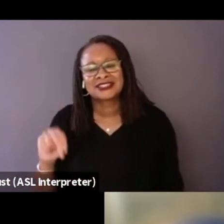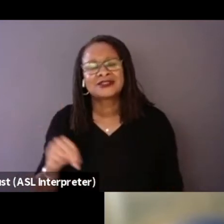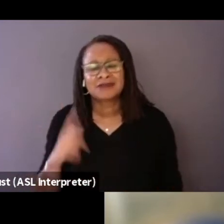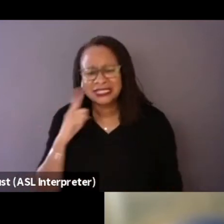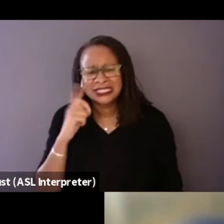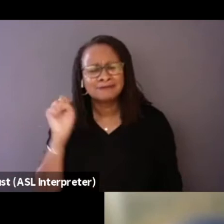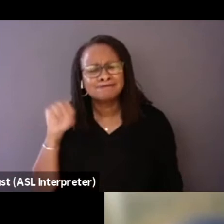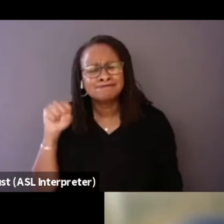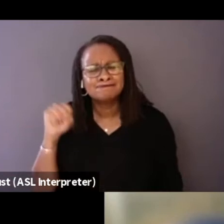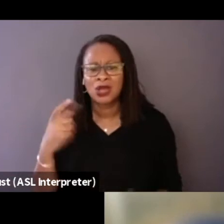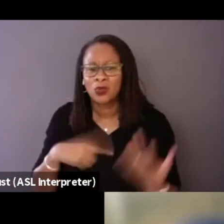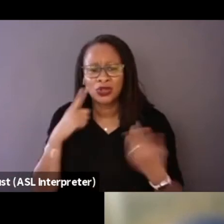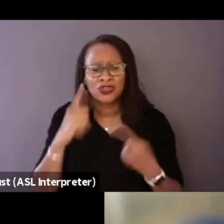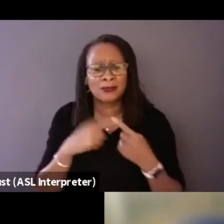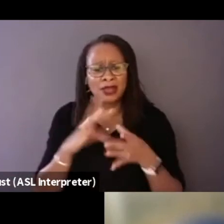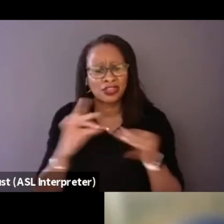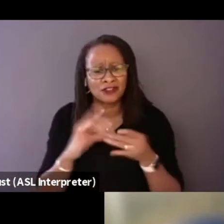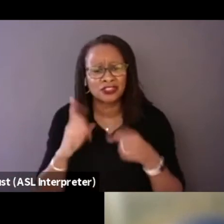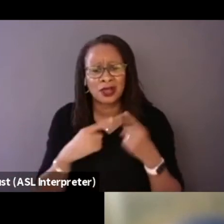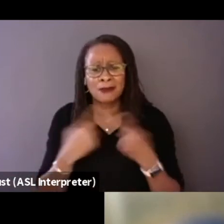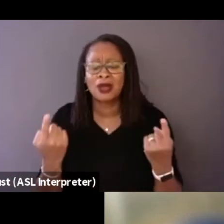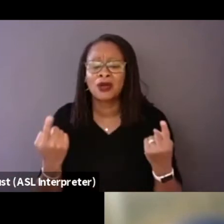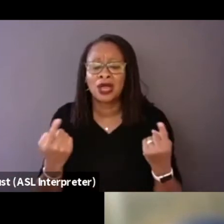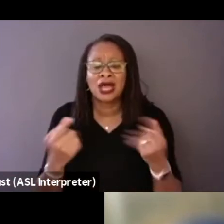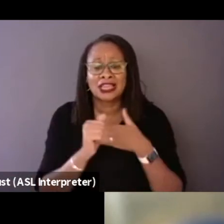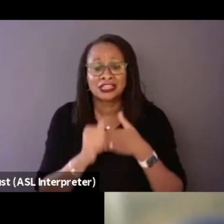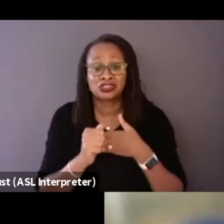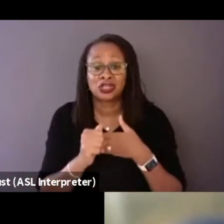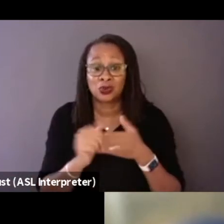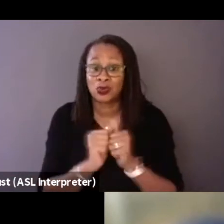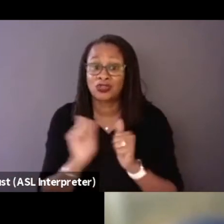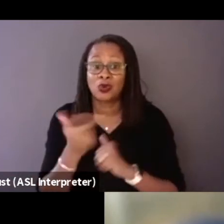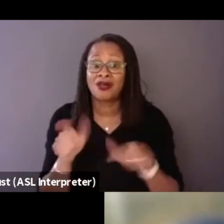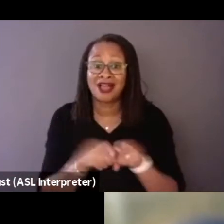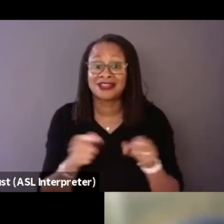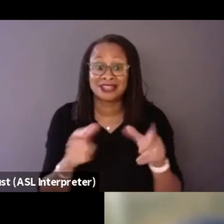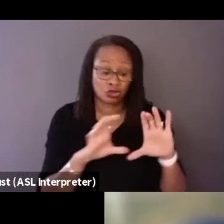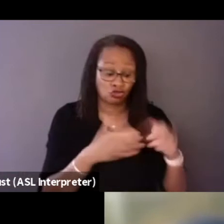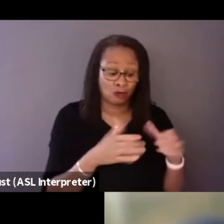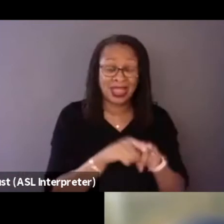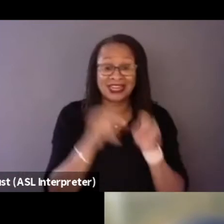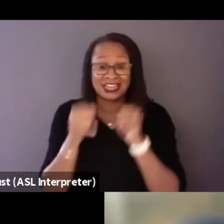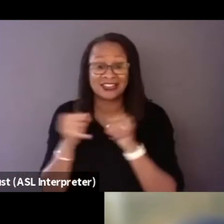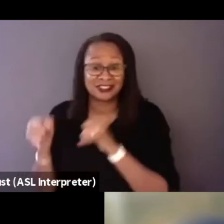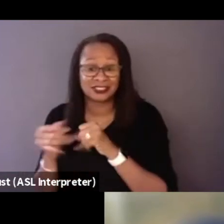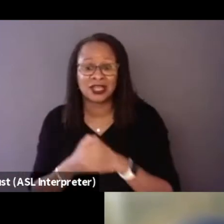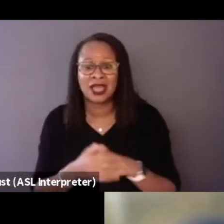to the conversation about leadership amongst you all as a collective and individually? No, I totally agree with what Jessica said.